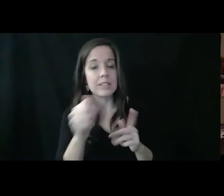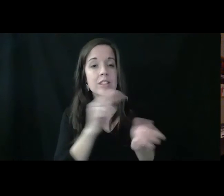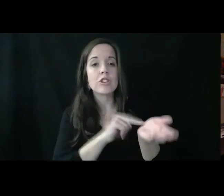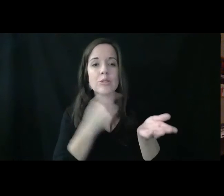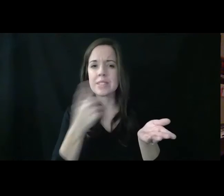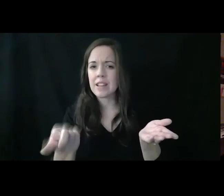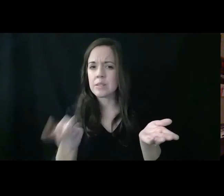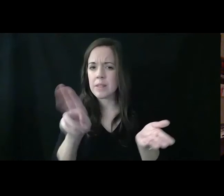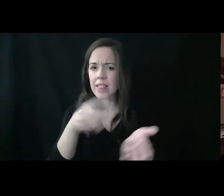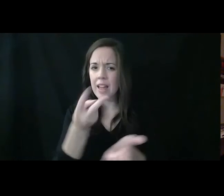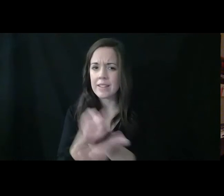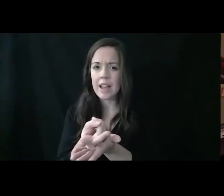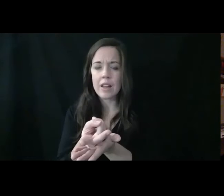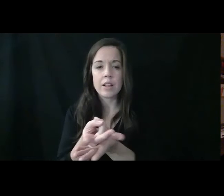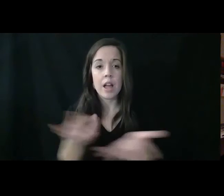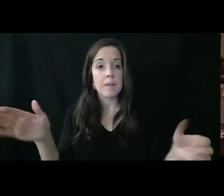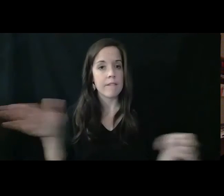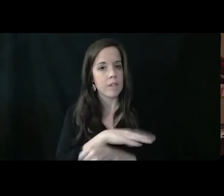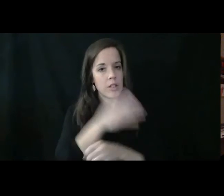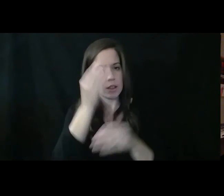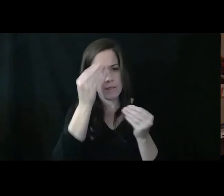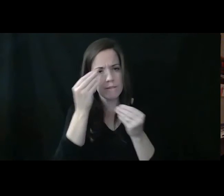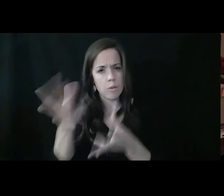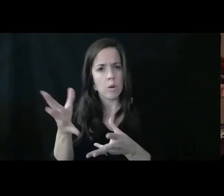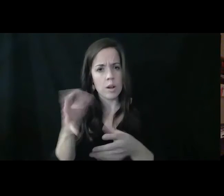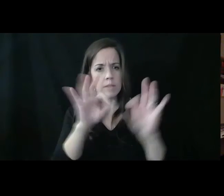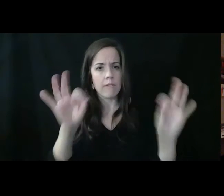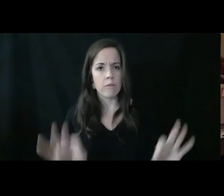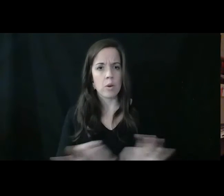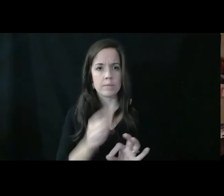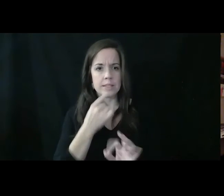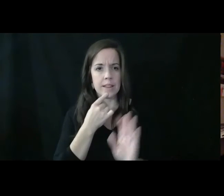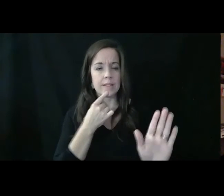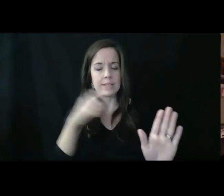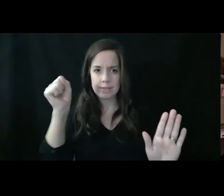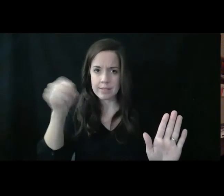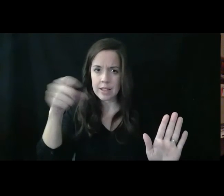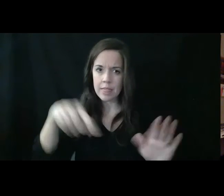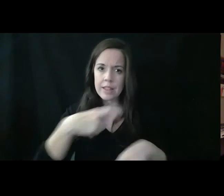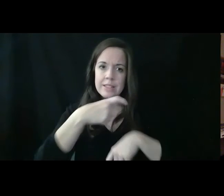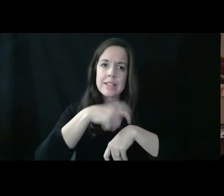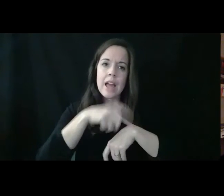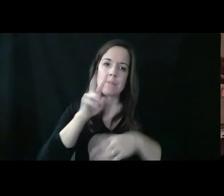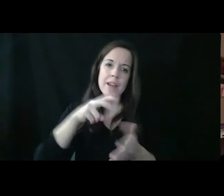I have been fully informed, the forms say. Indeed, this time, I kneel on the bed, face the wall.